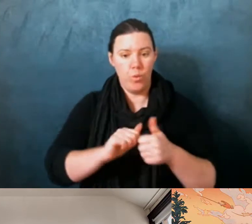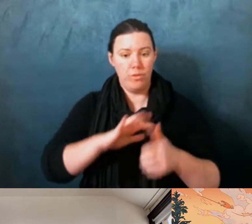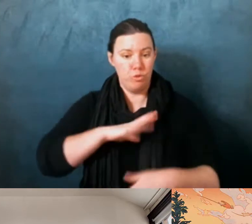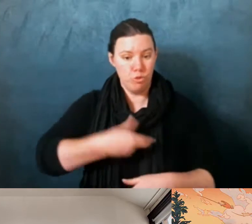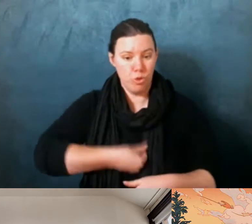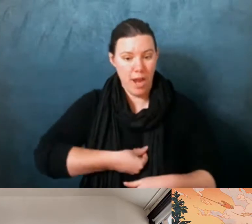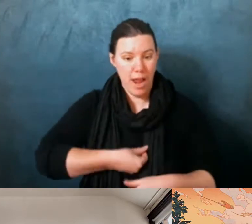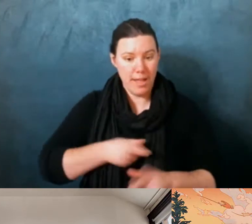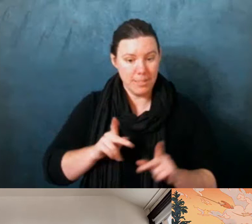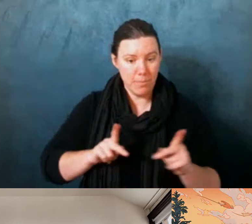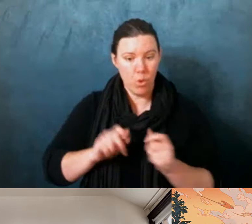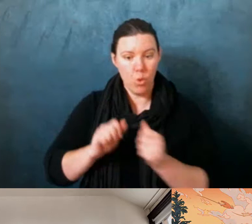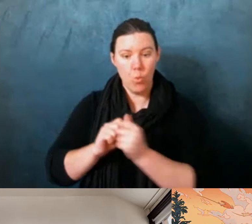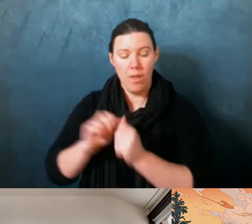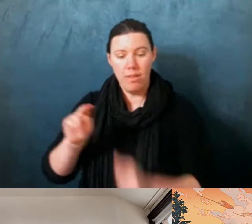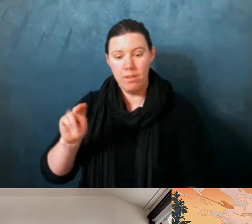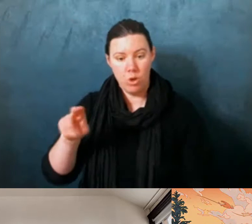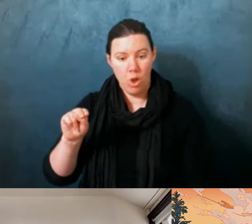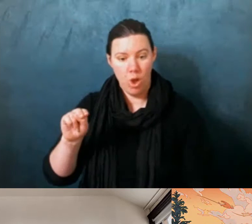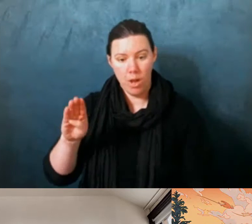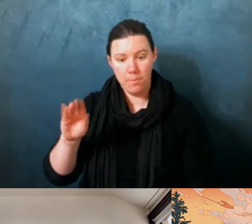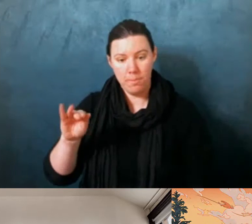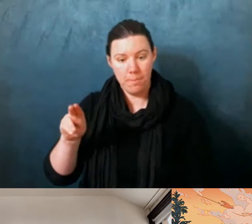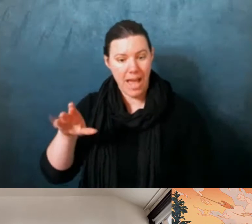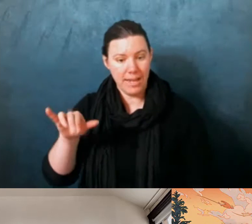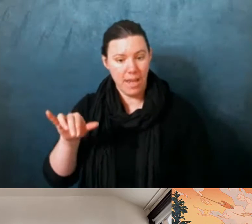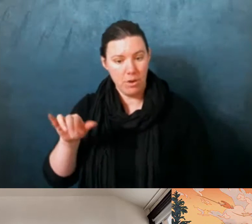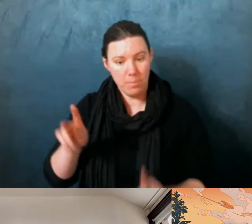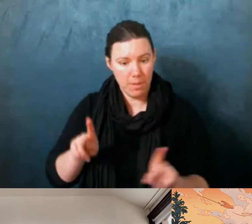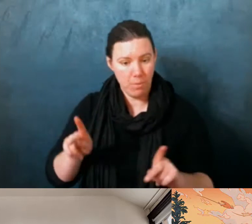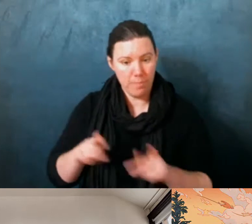We need training for receptionists, for when people come in.